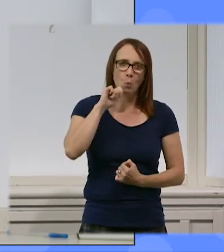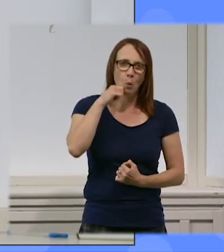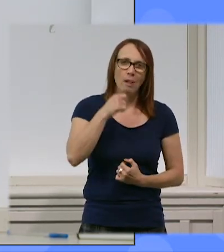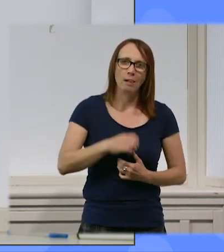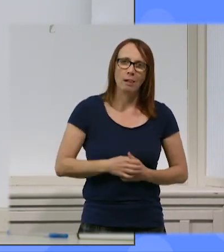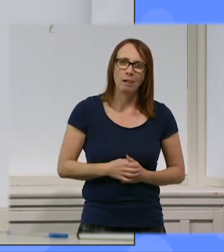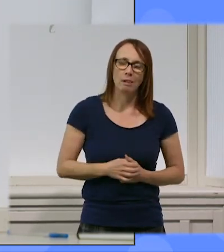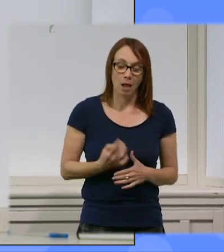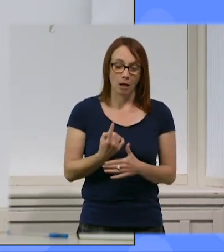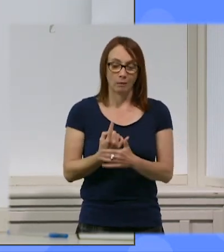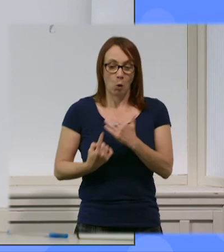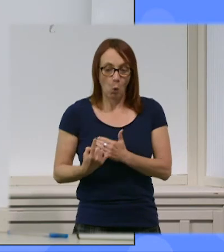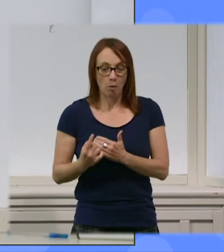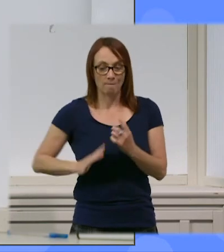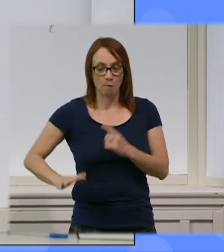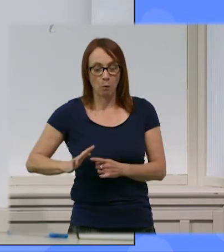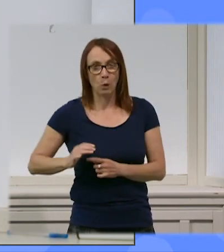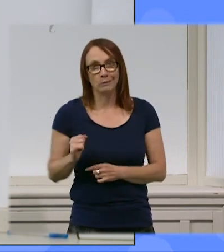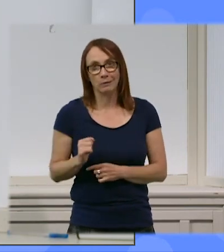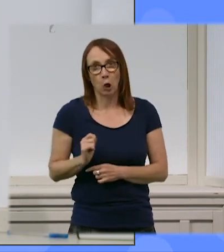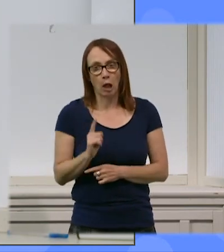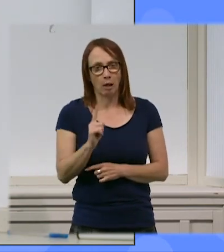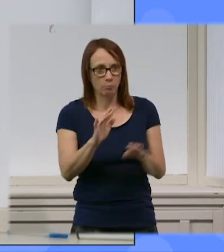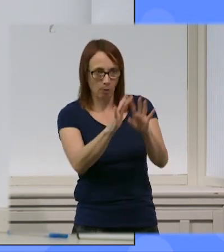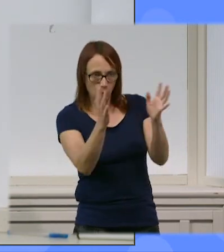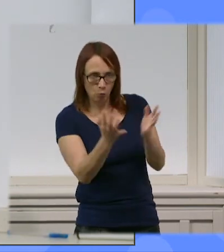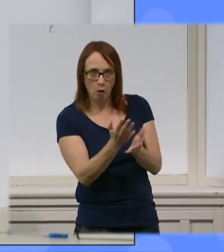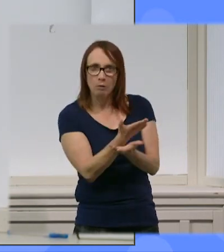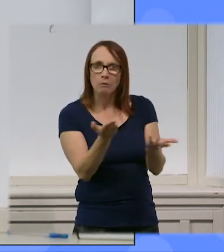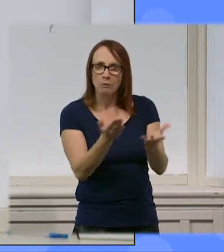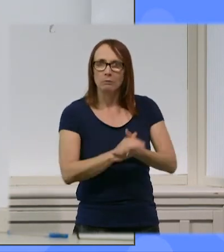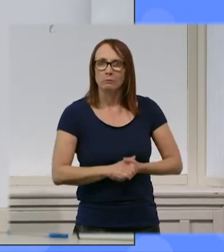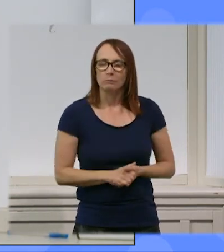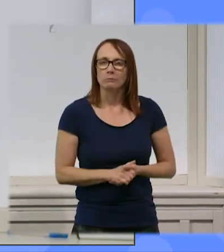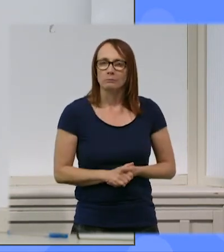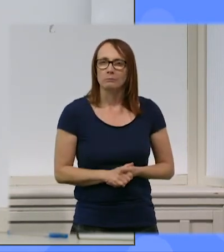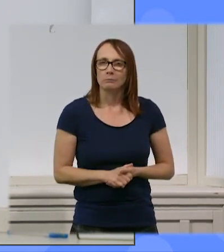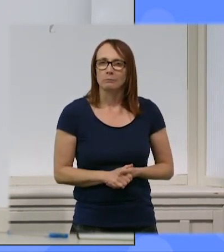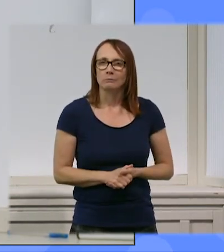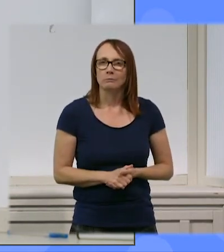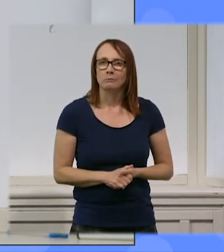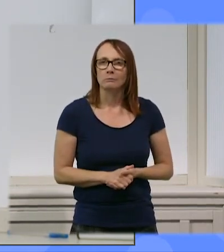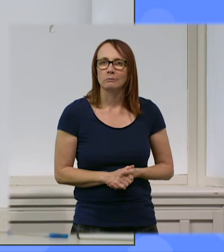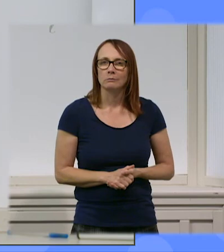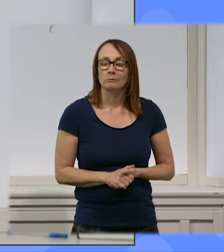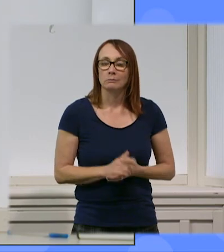the people of Scotland but to the the world as a whole so but the SDGs are